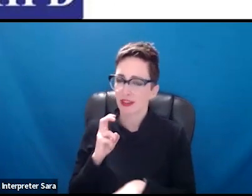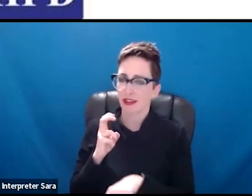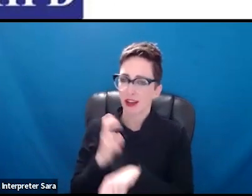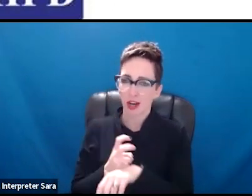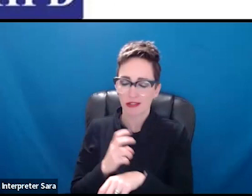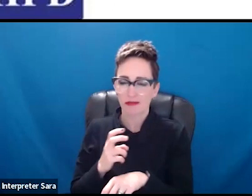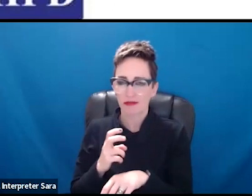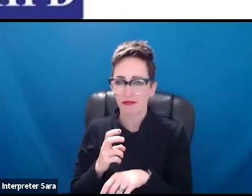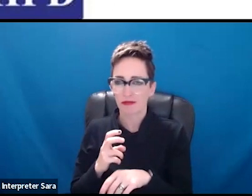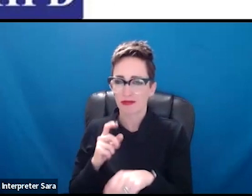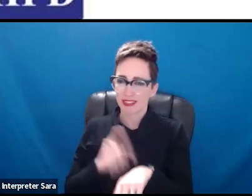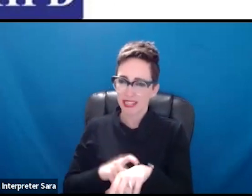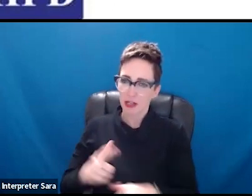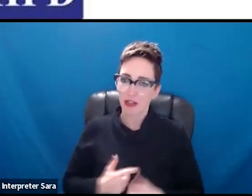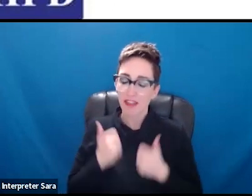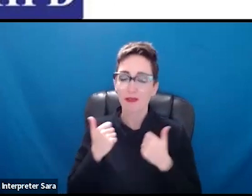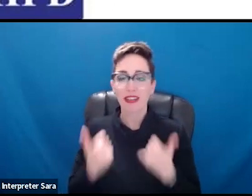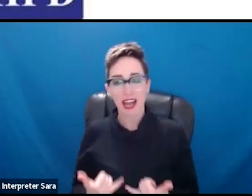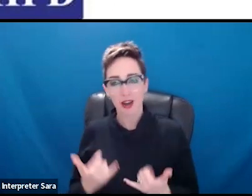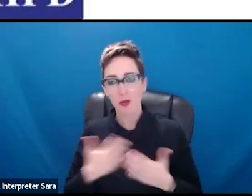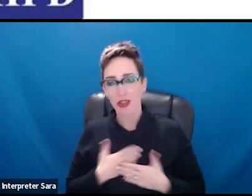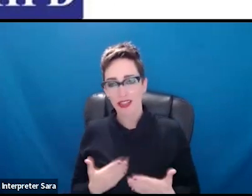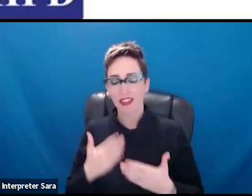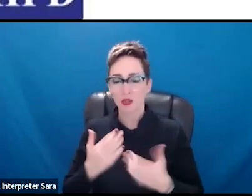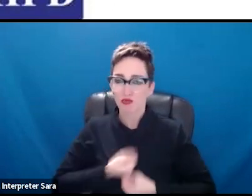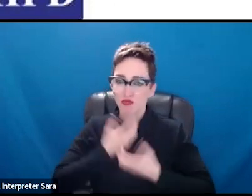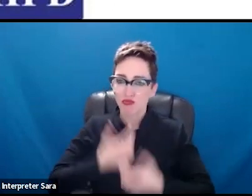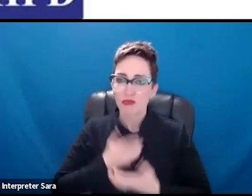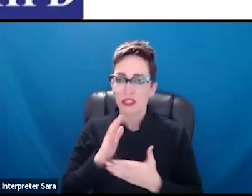she's willing to share it is what really makes a difference and helps,